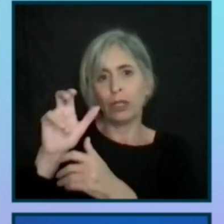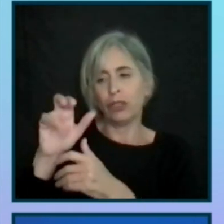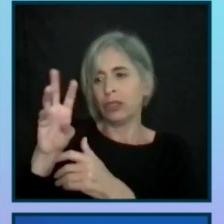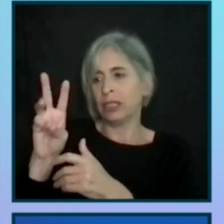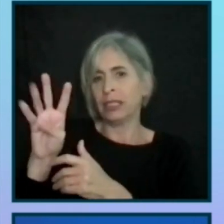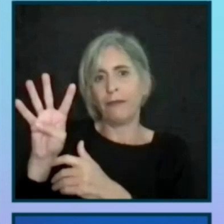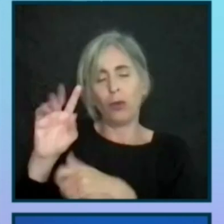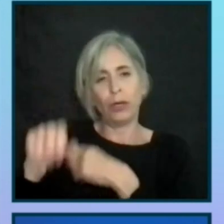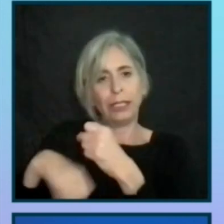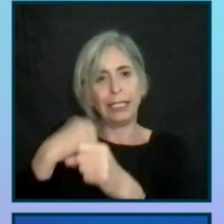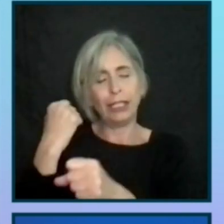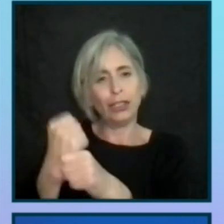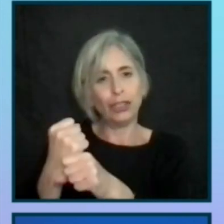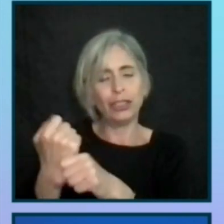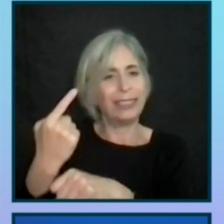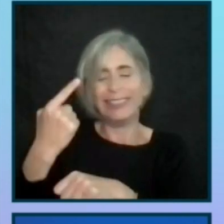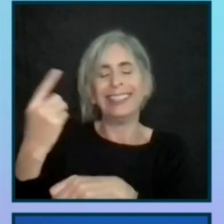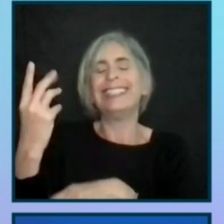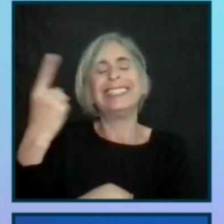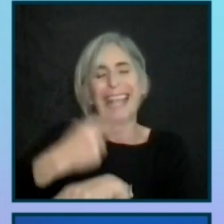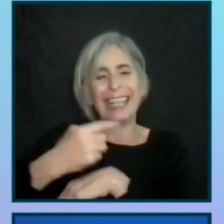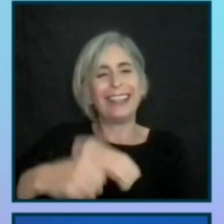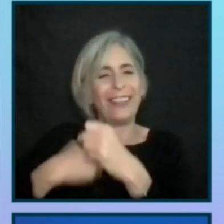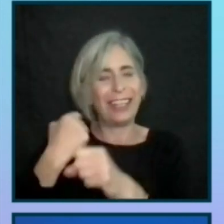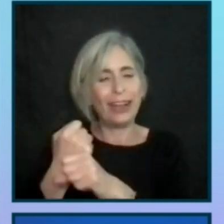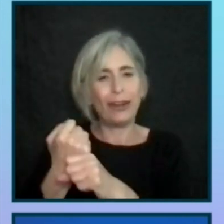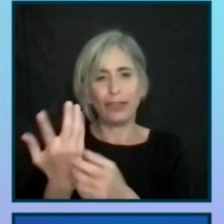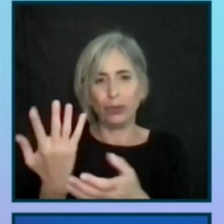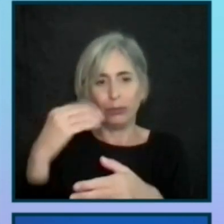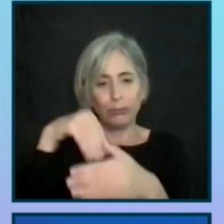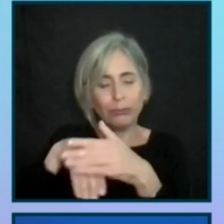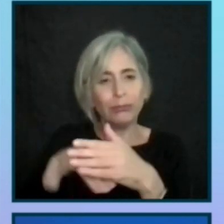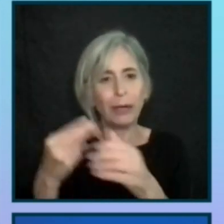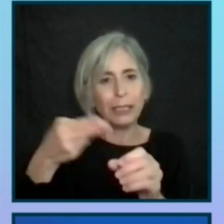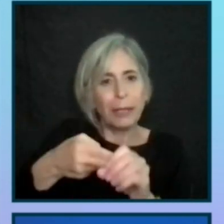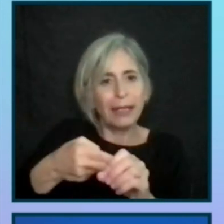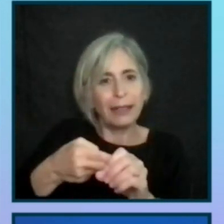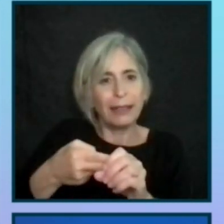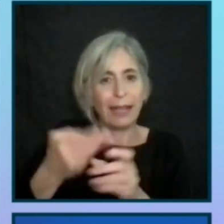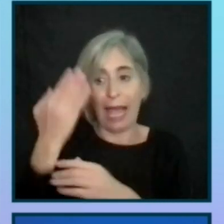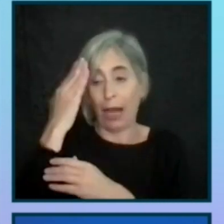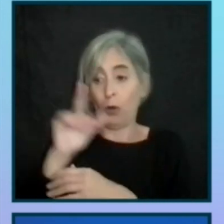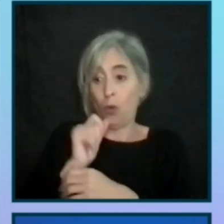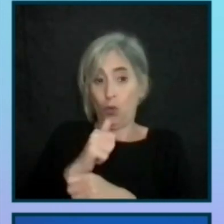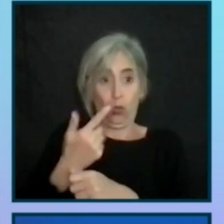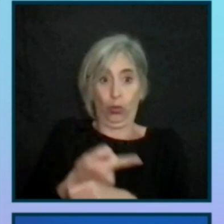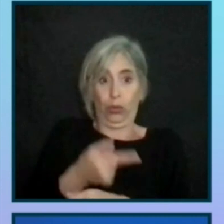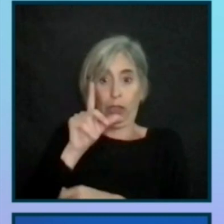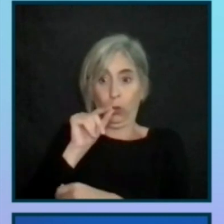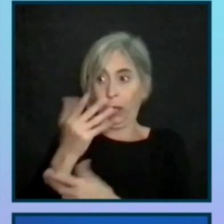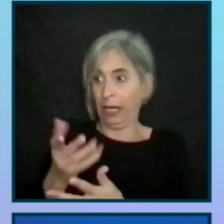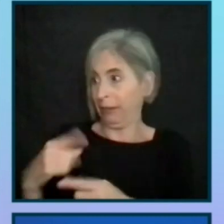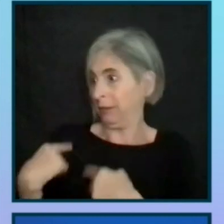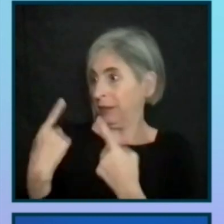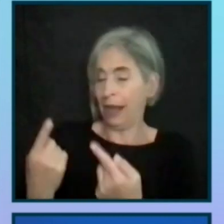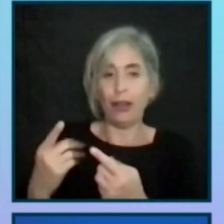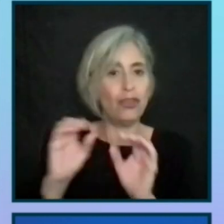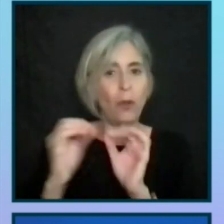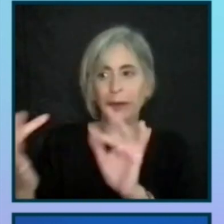of Global Accessibility Oblivion. I have no idea who's behind this account, by the way to this day, nobody's reached out to me,